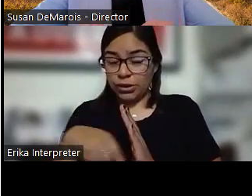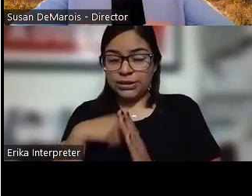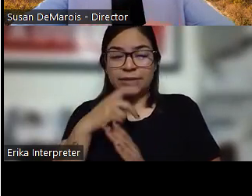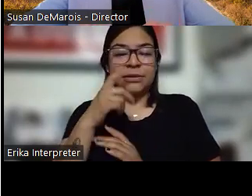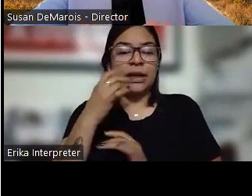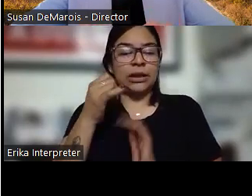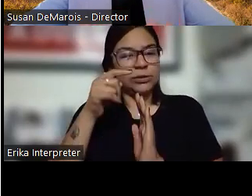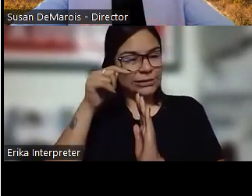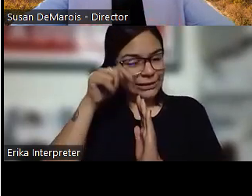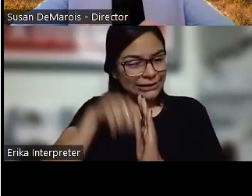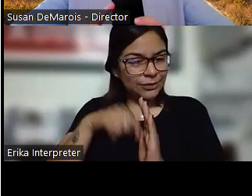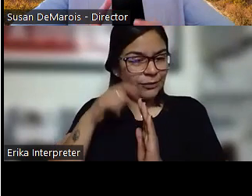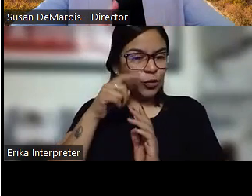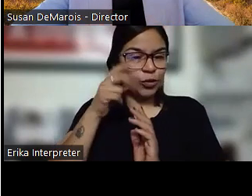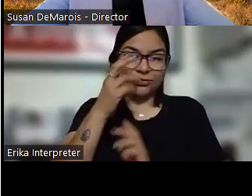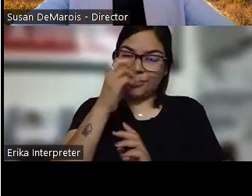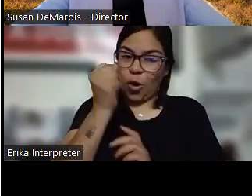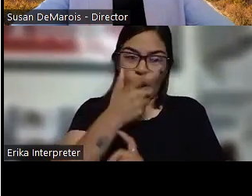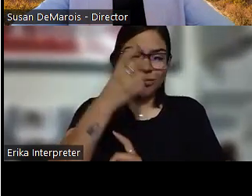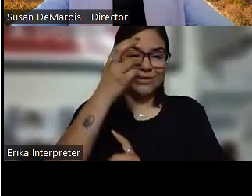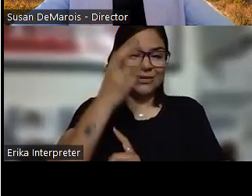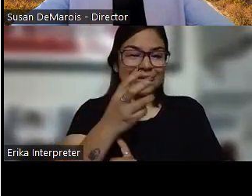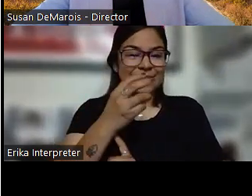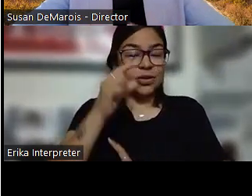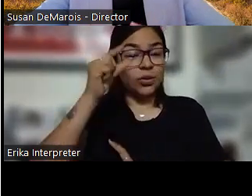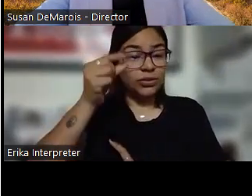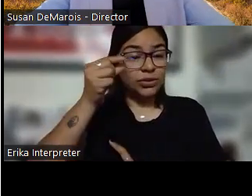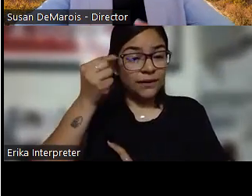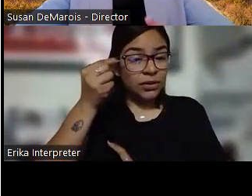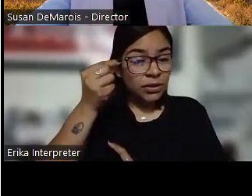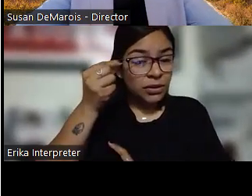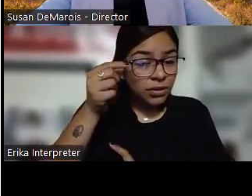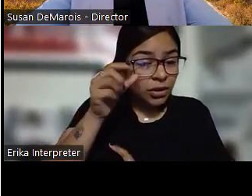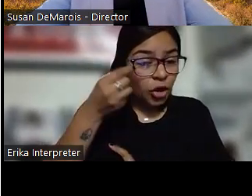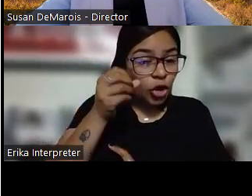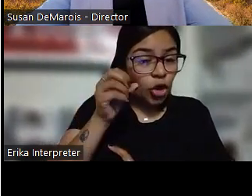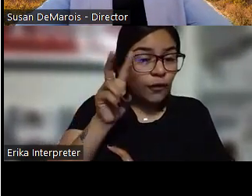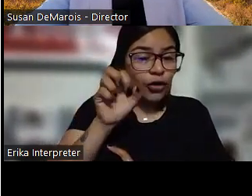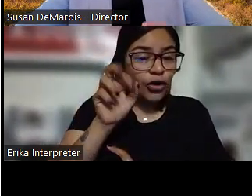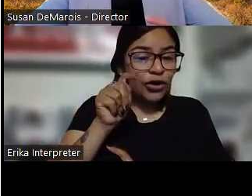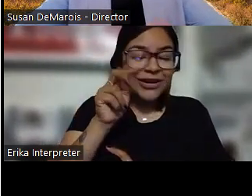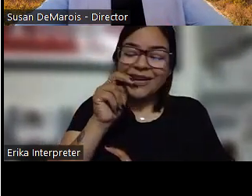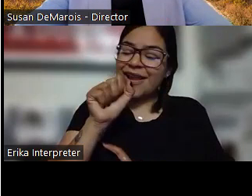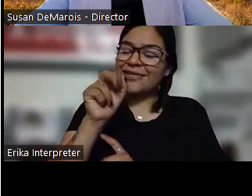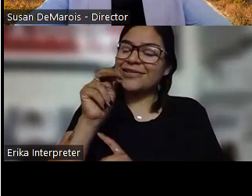on all six of these governance so this is how a AAA is governed whether it's part of a county